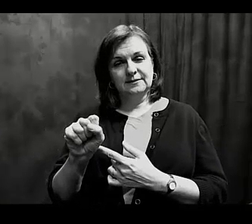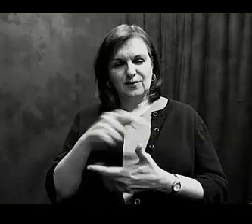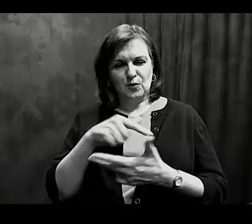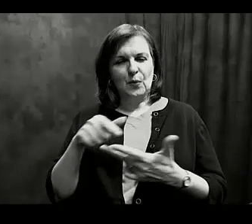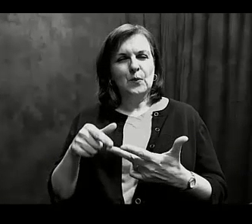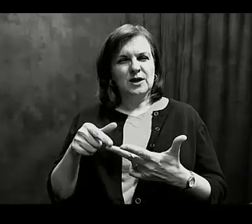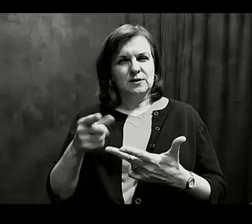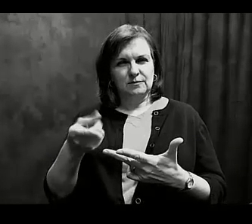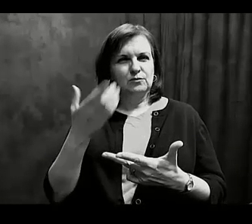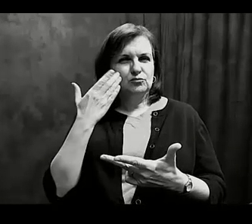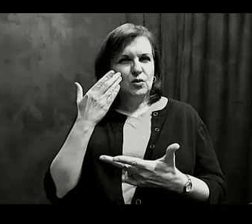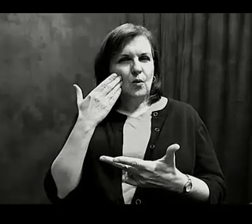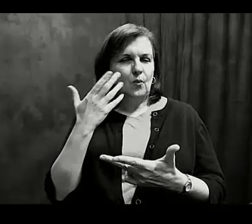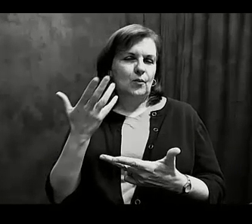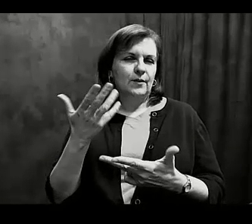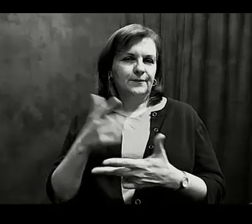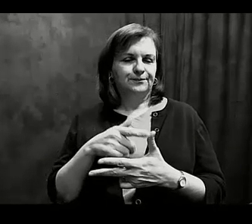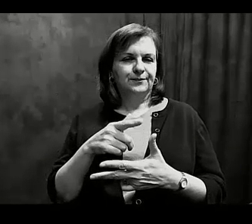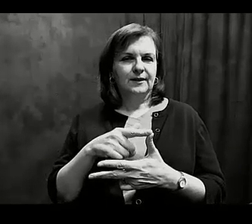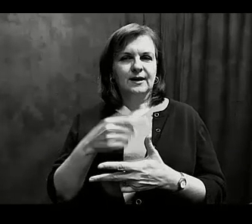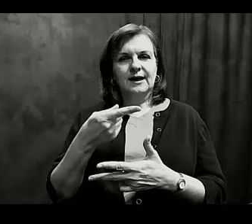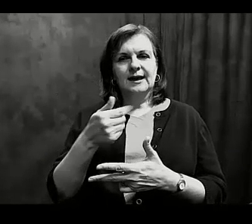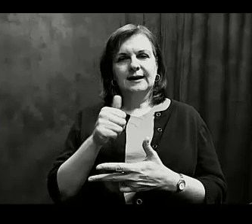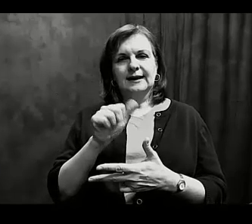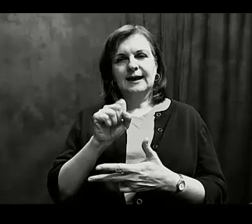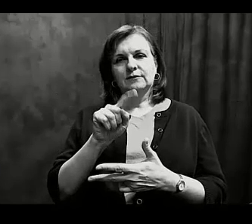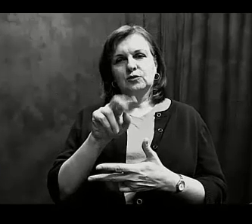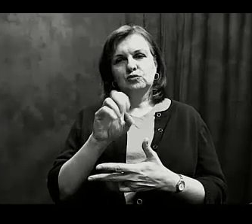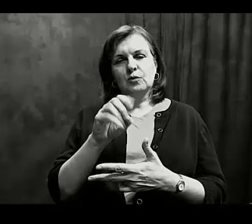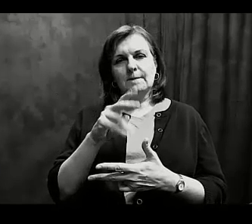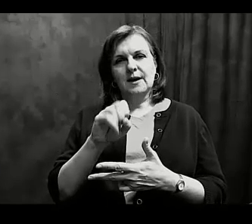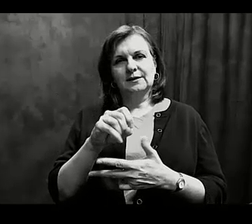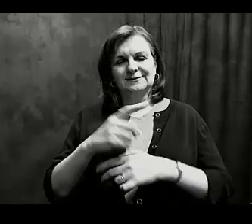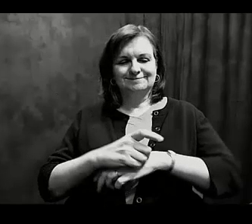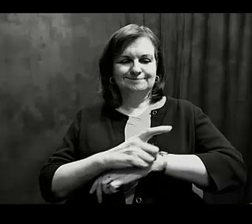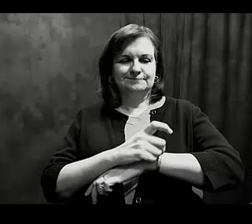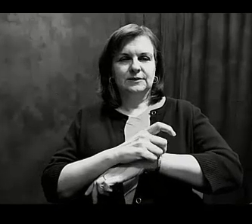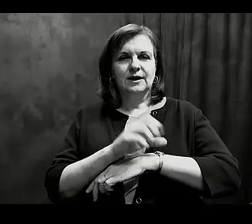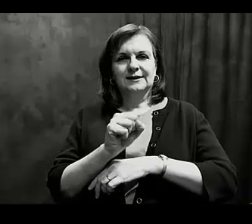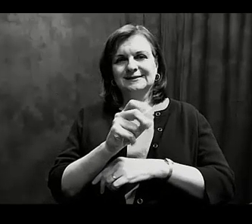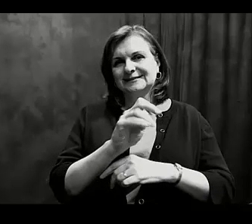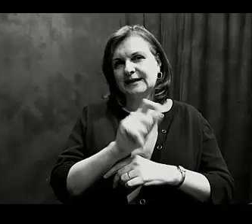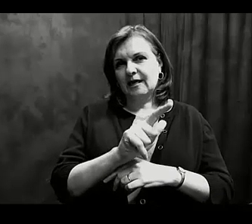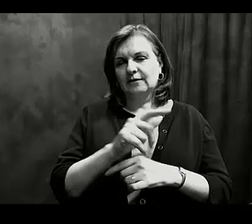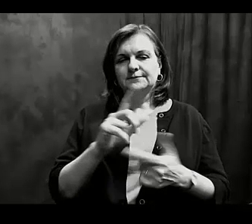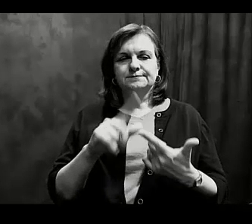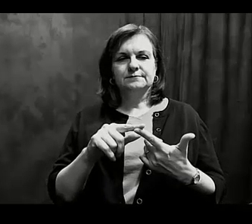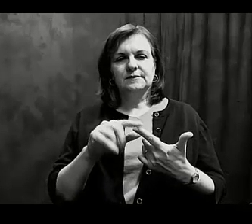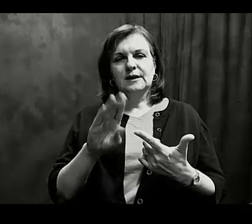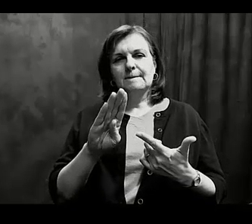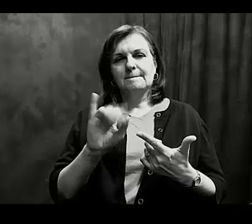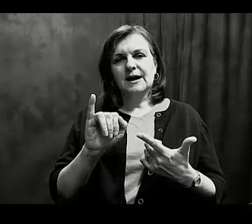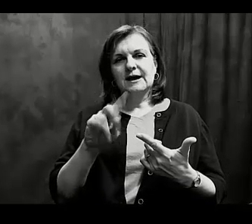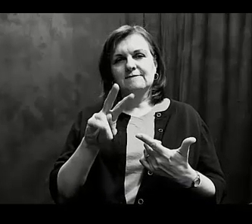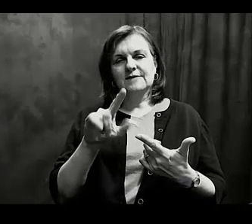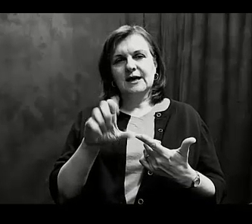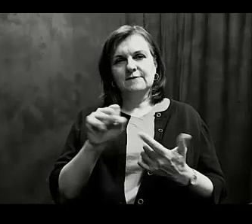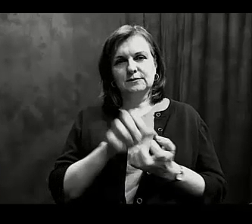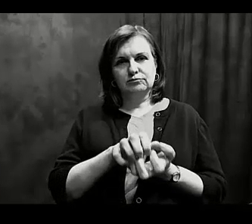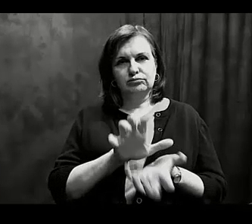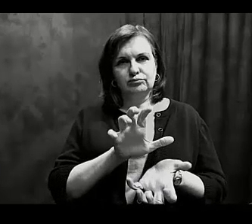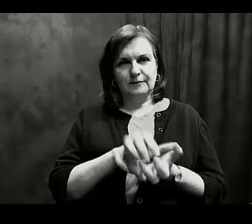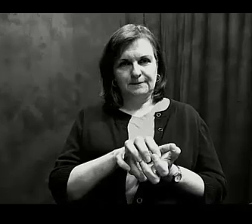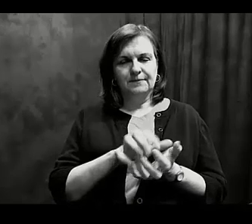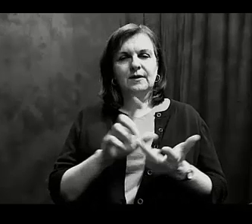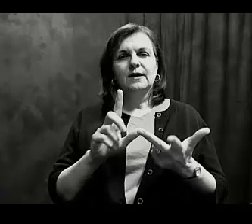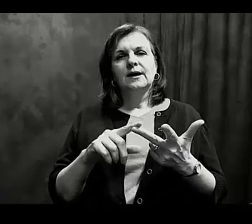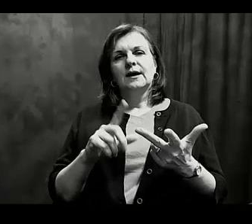and I think these will be the ones that you are most familiar with the gastropods, or the snails. The bivalves